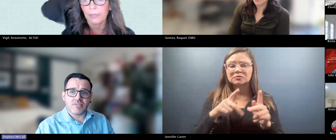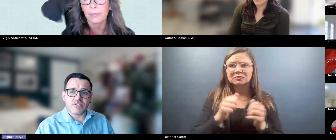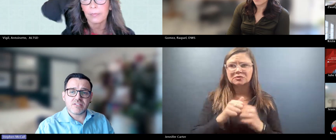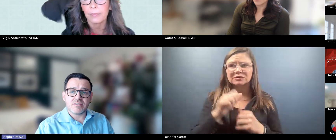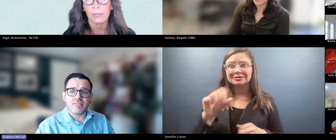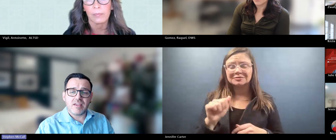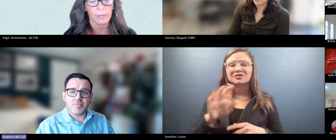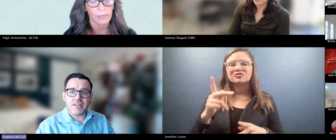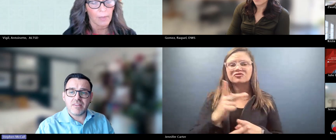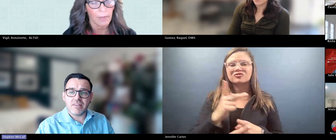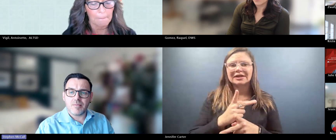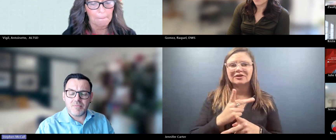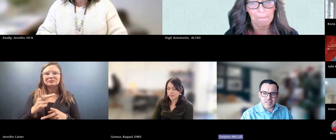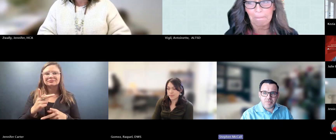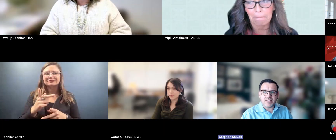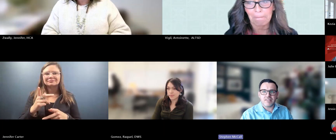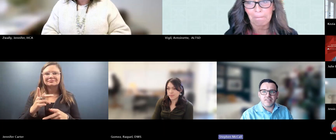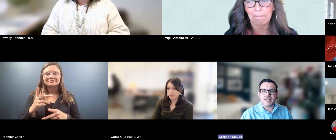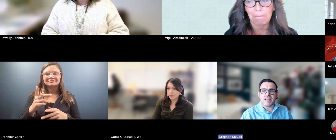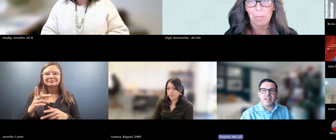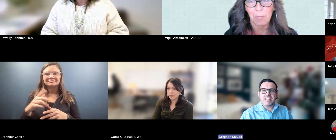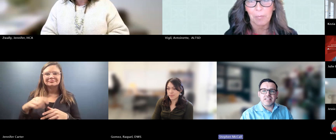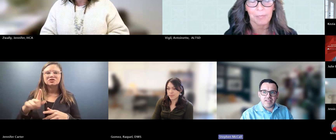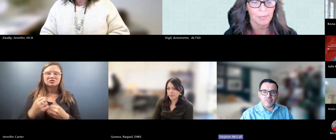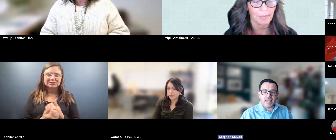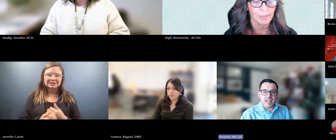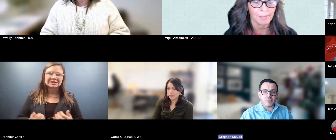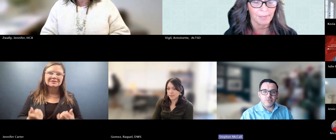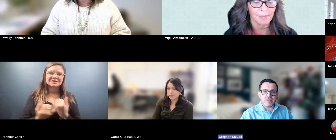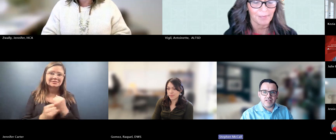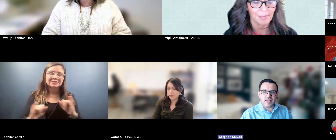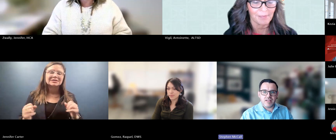and their caregivers to live independently, safely, and with dignity.